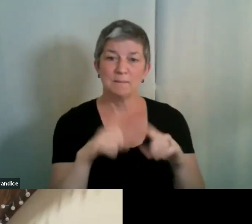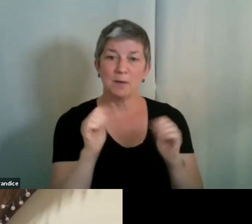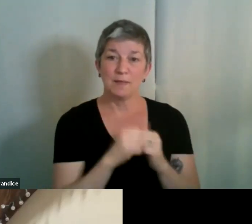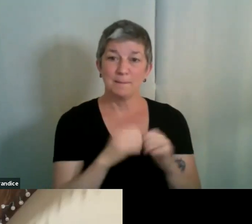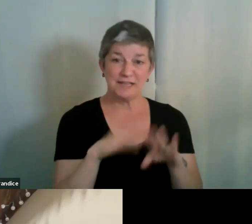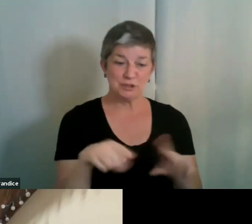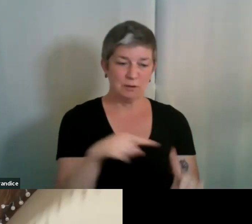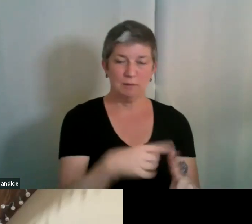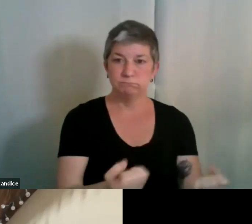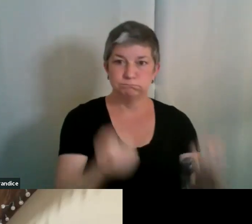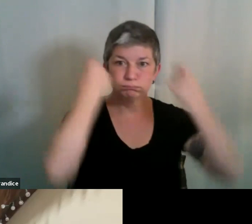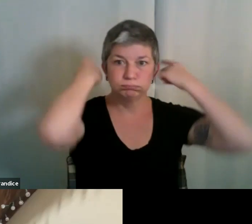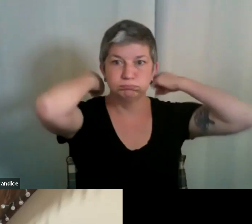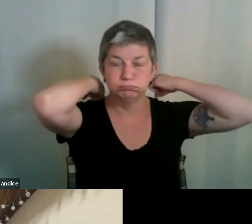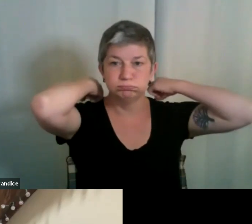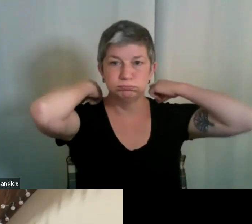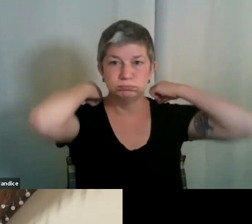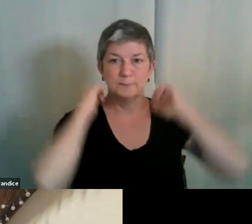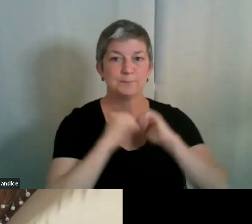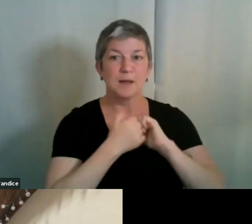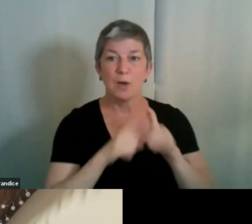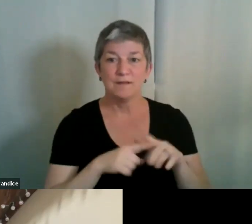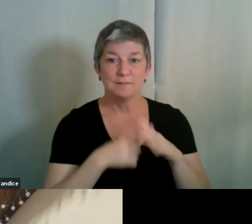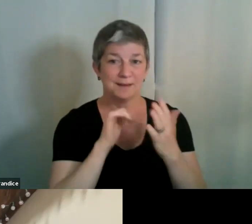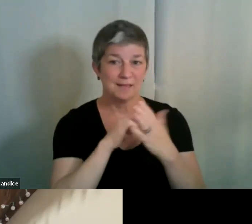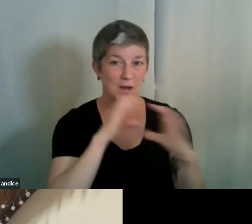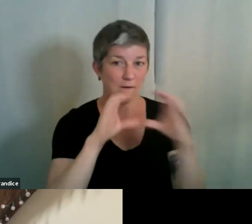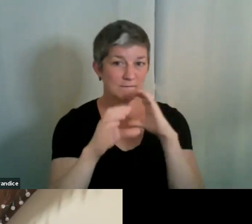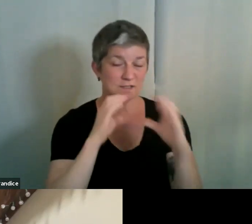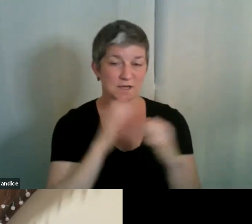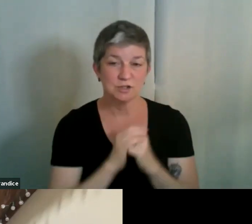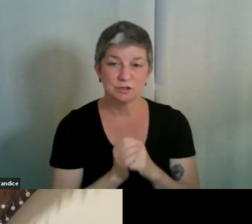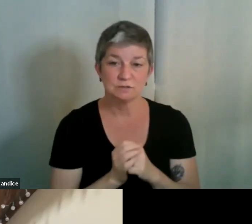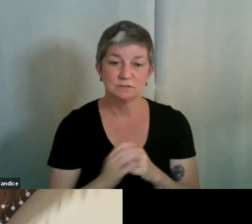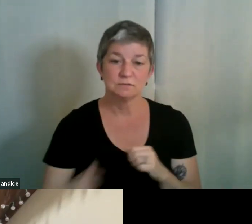understanding of how to how to even begin a conversation in